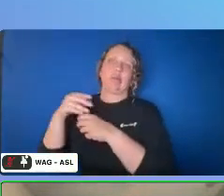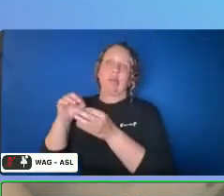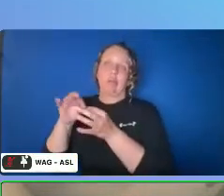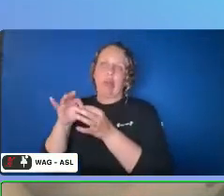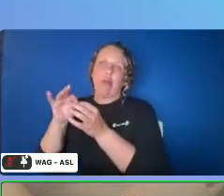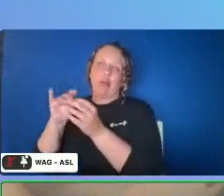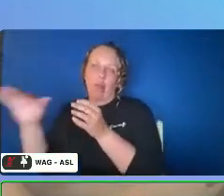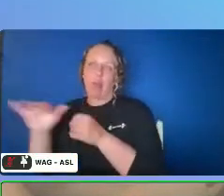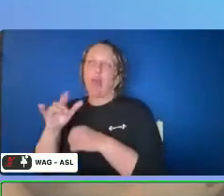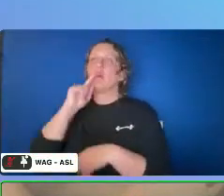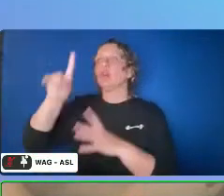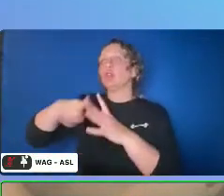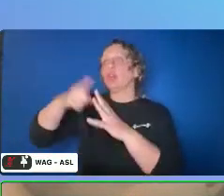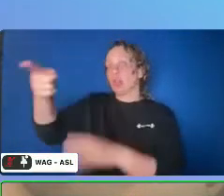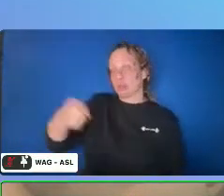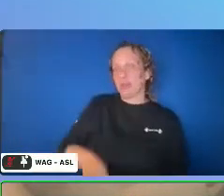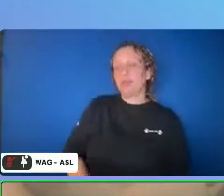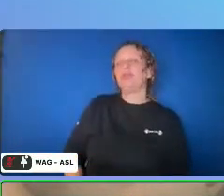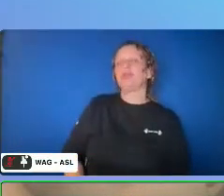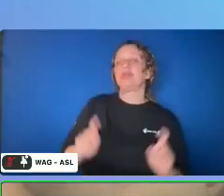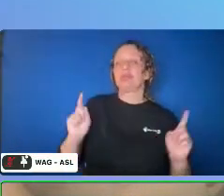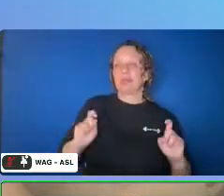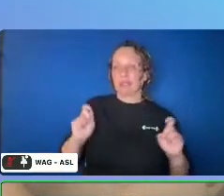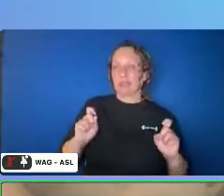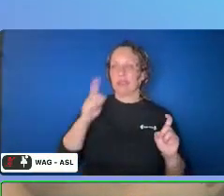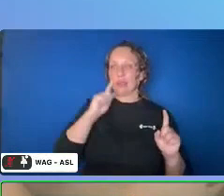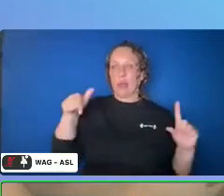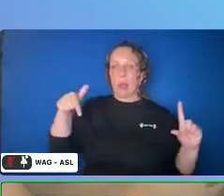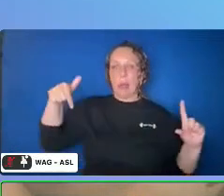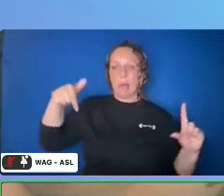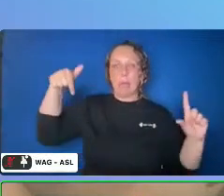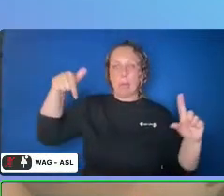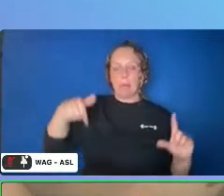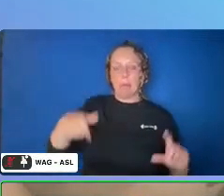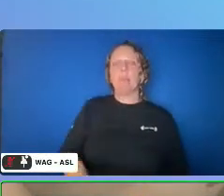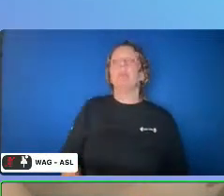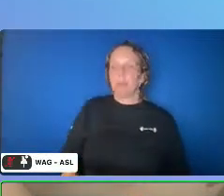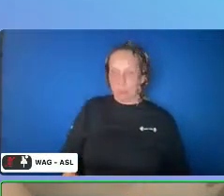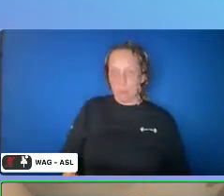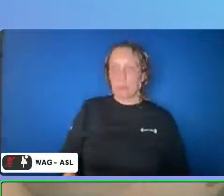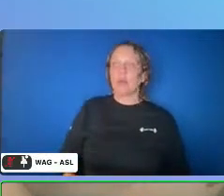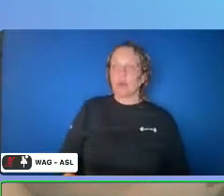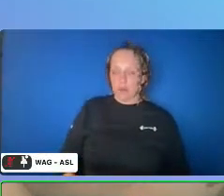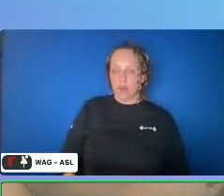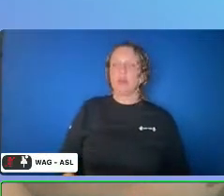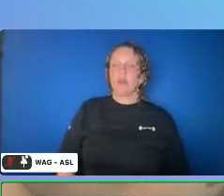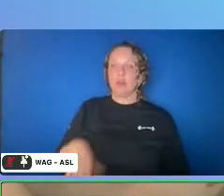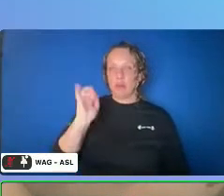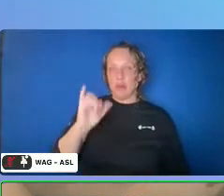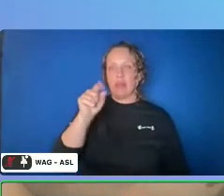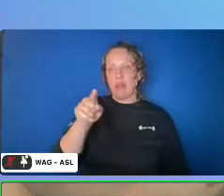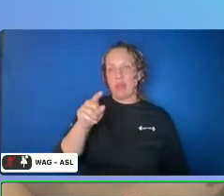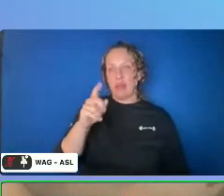I'm going to hit Start. It took a screenshot of each table it found on the page. In this case there's just one.